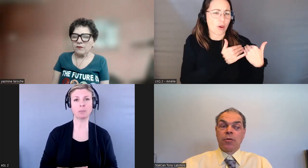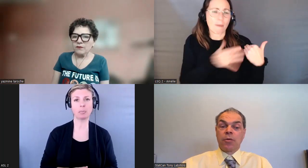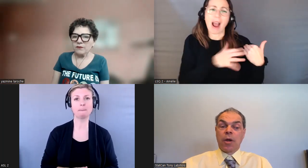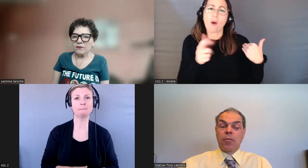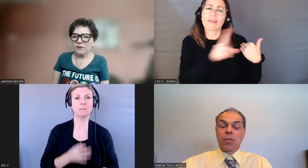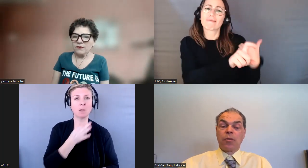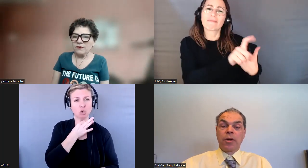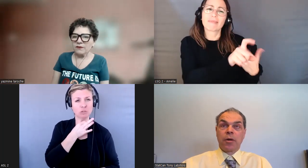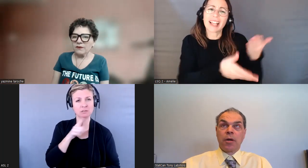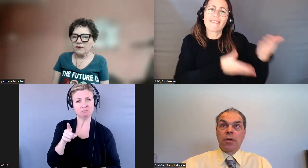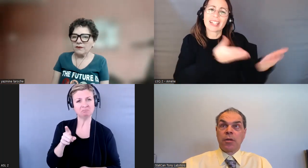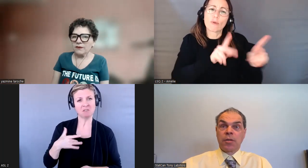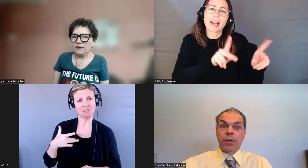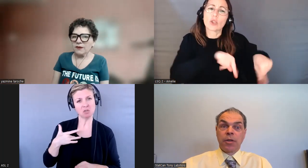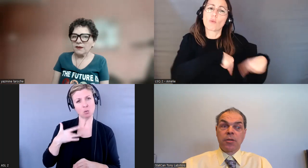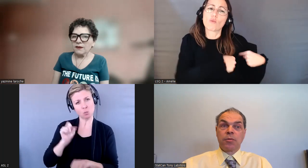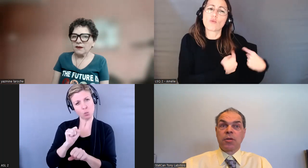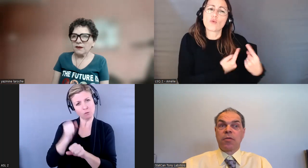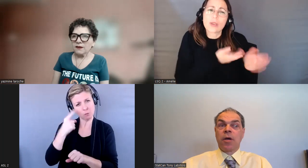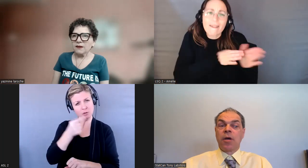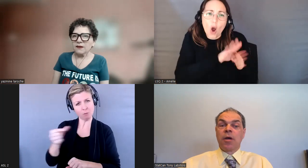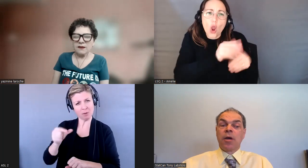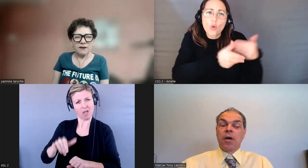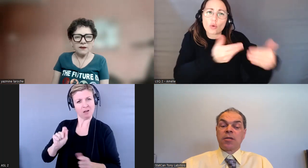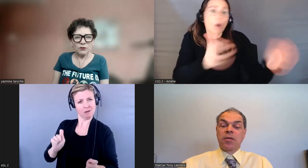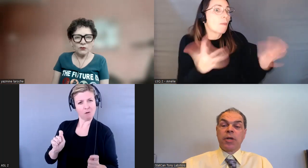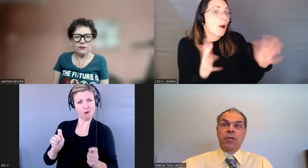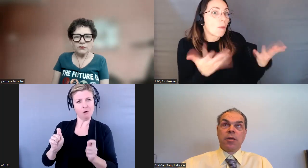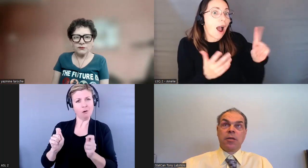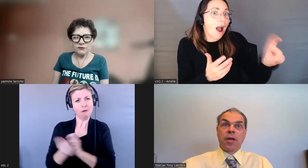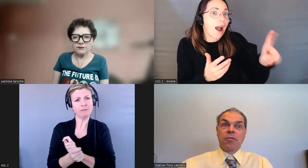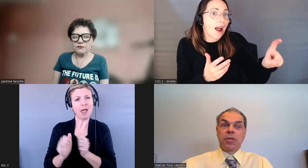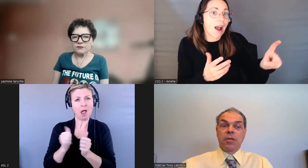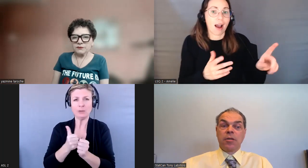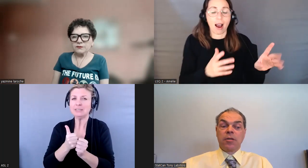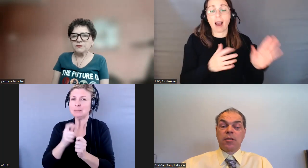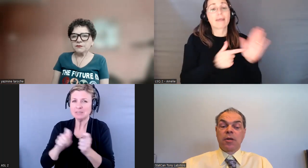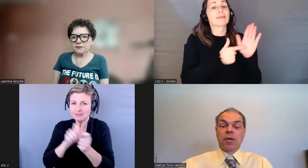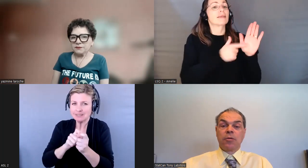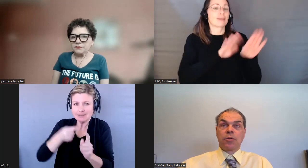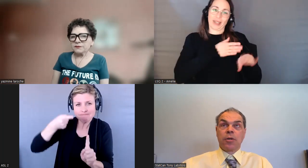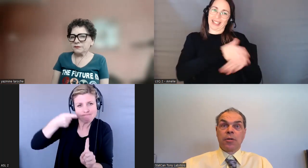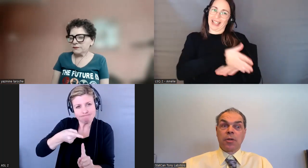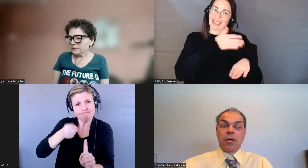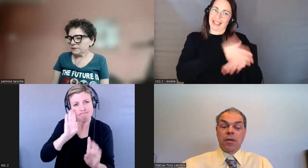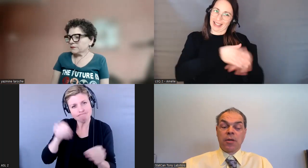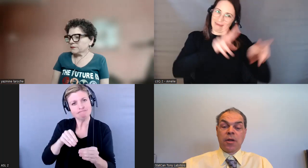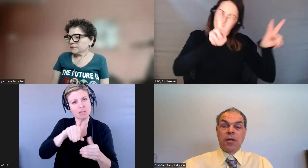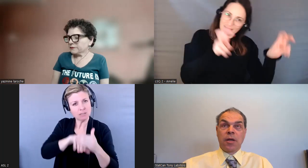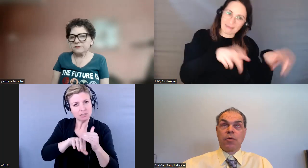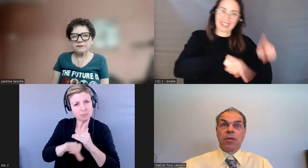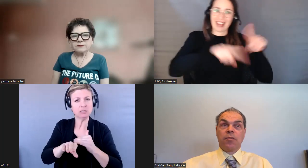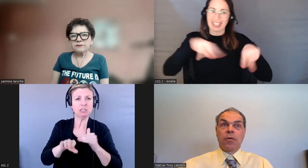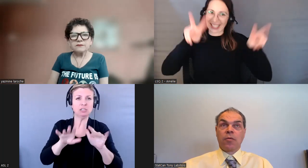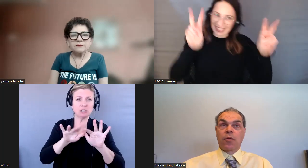your um career especially in terms of uh accessibility diversity inclusion and and equity for for